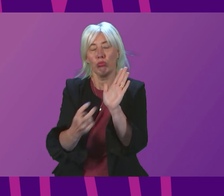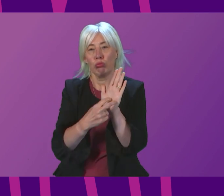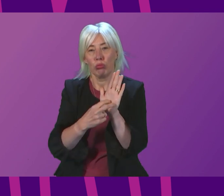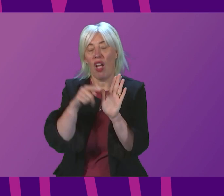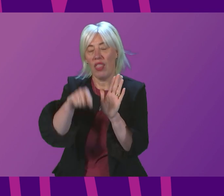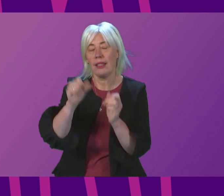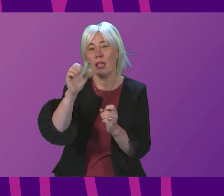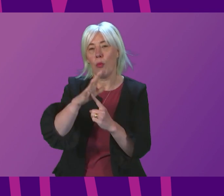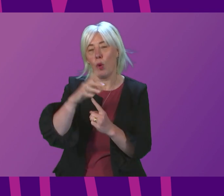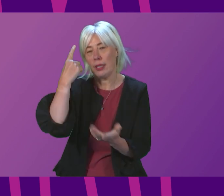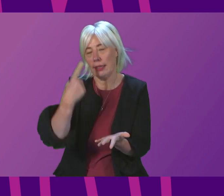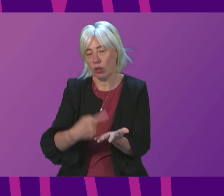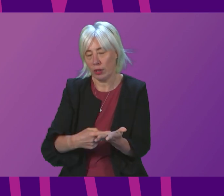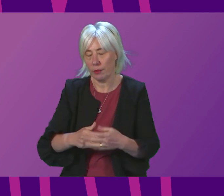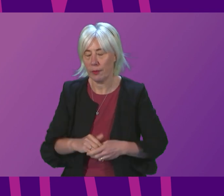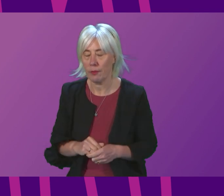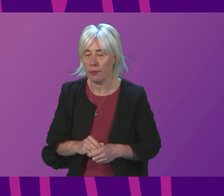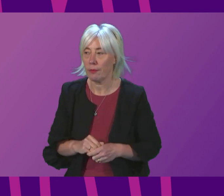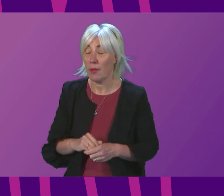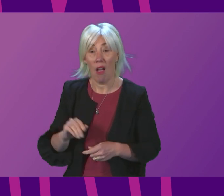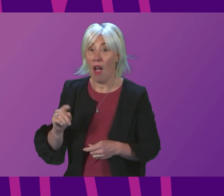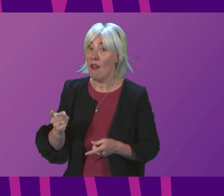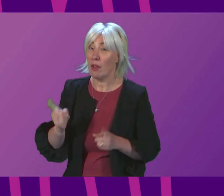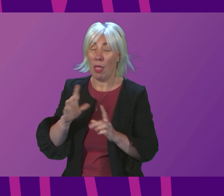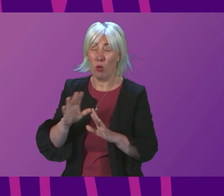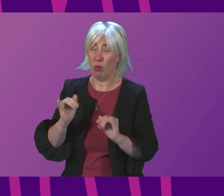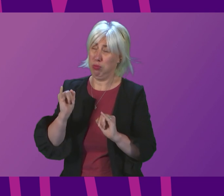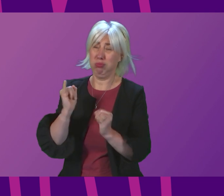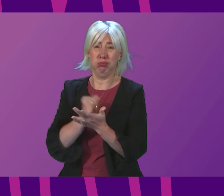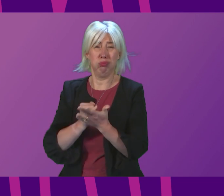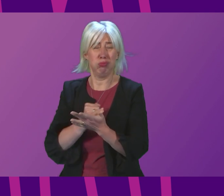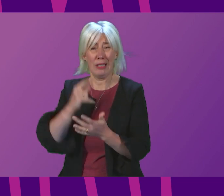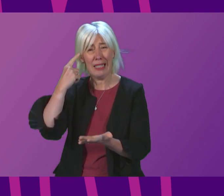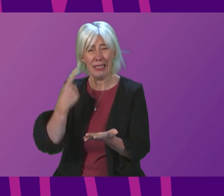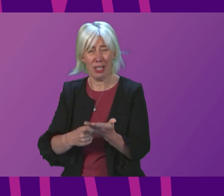The decision is one of the most reckless decisions that have ever been taken by a Scottish Government,